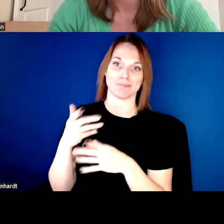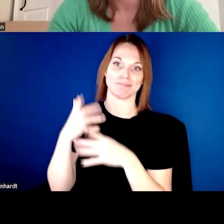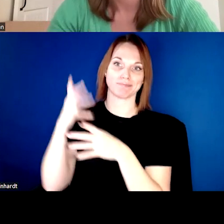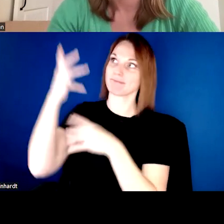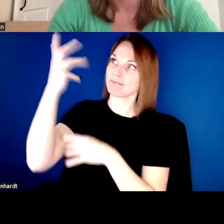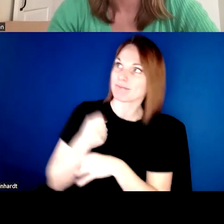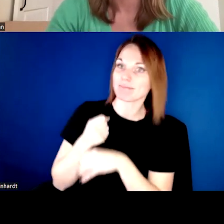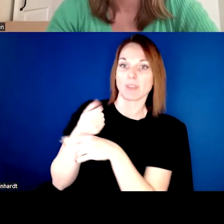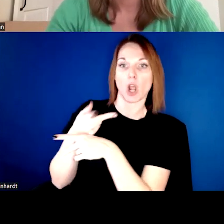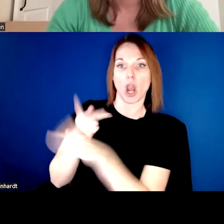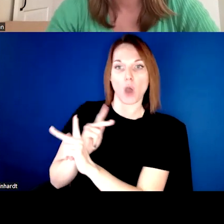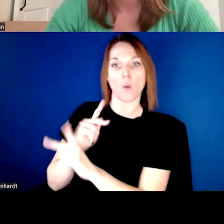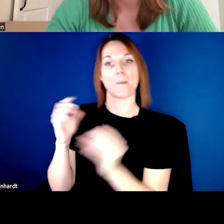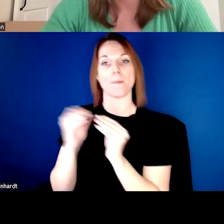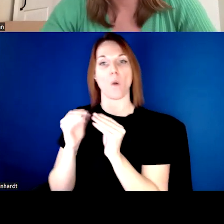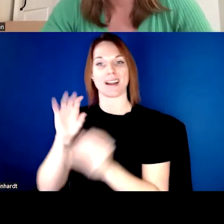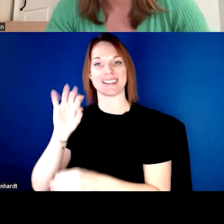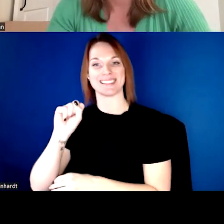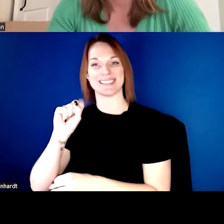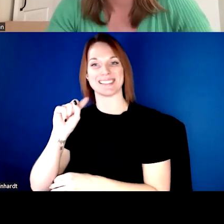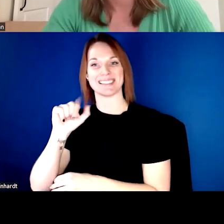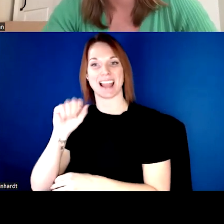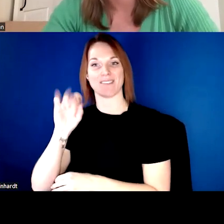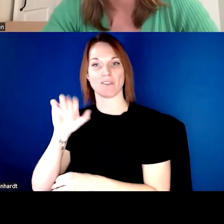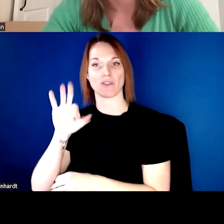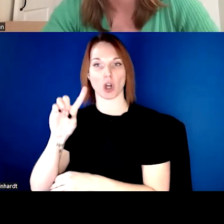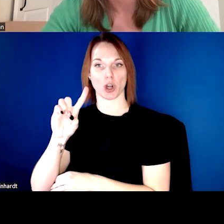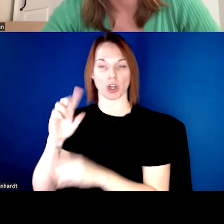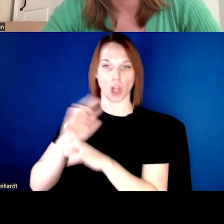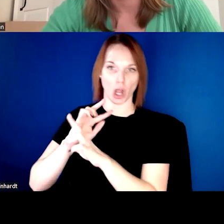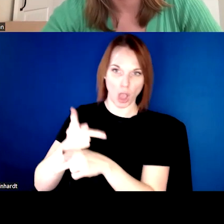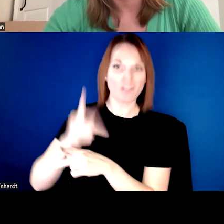Stafford Loans; we know that lots of Stafford Loans do not actually ACR